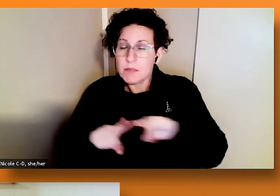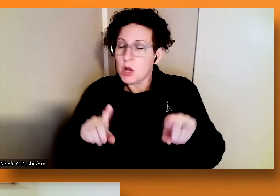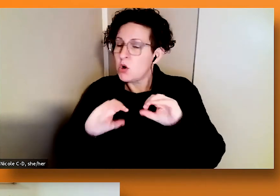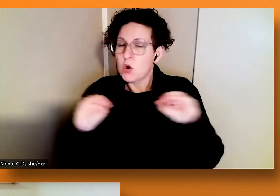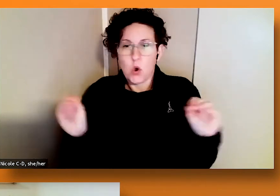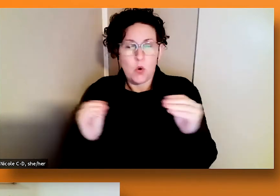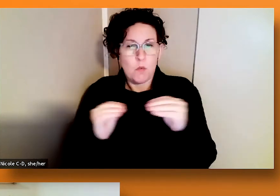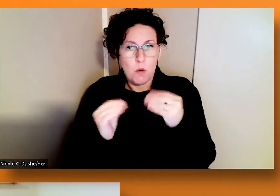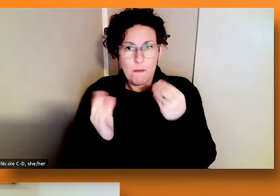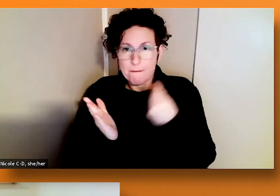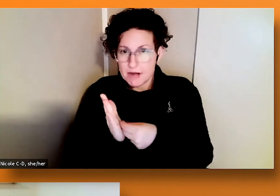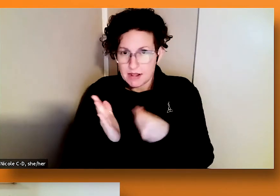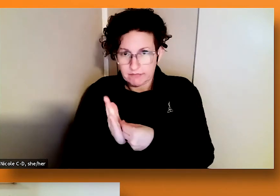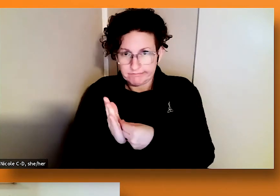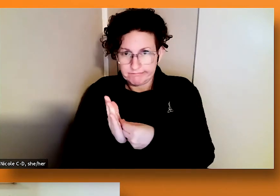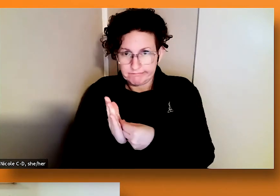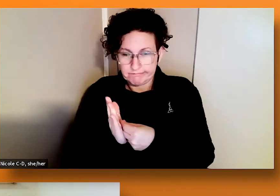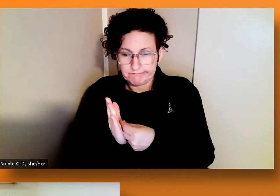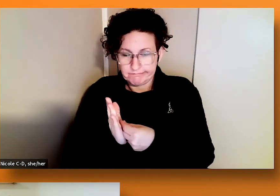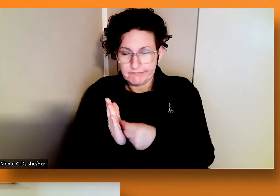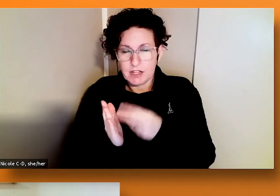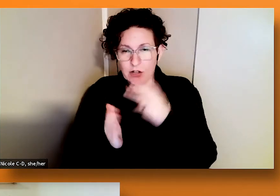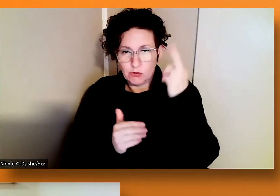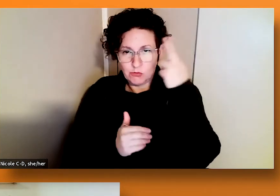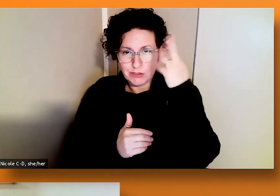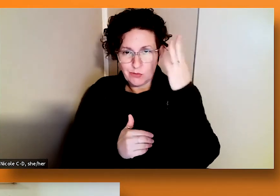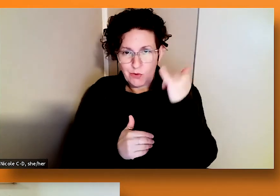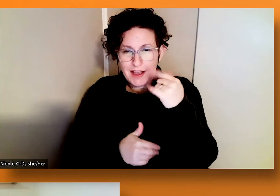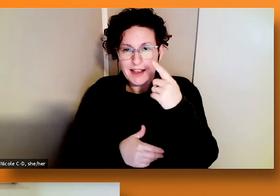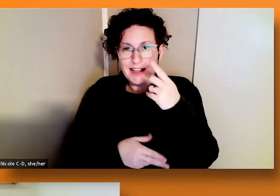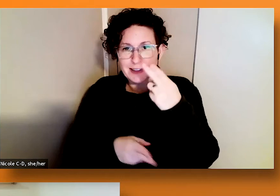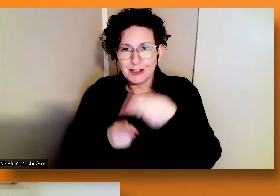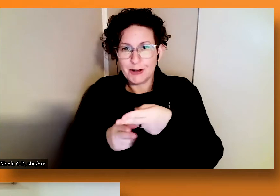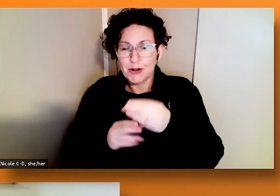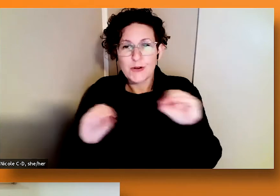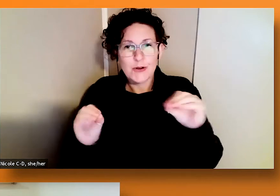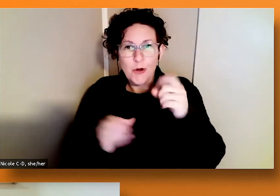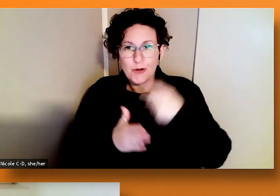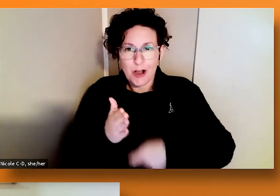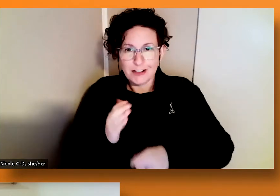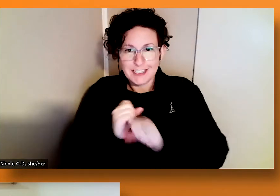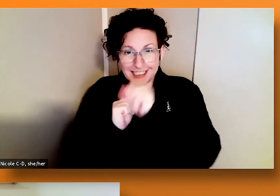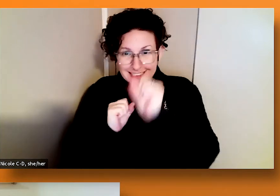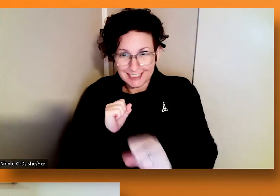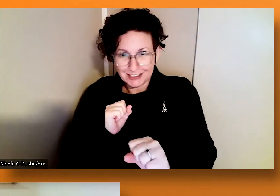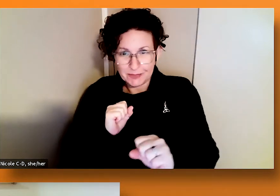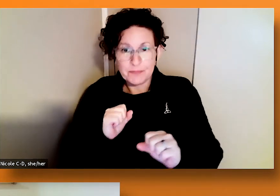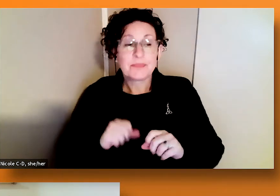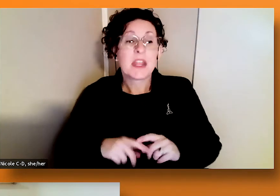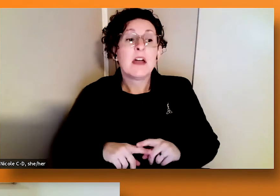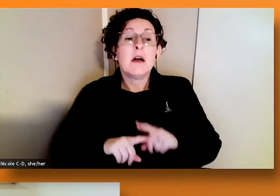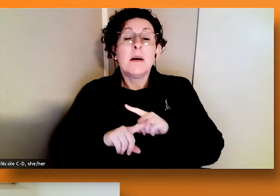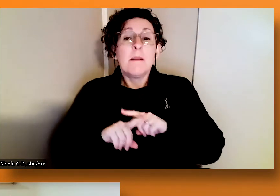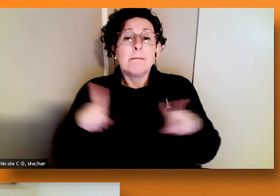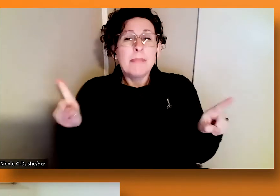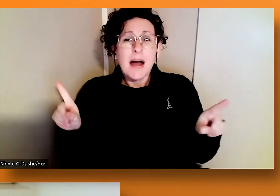Hence, the no-cost extension. However, it is important to mention that you